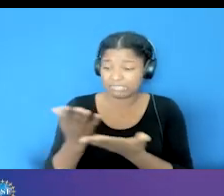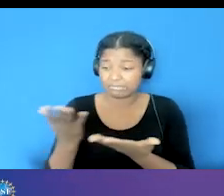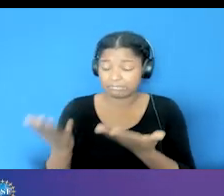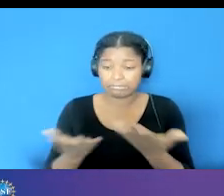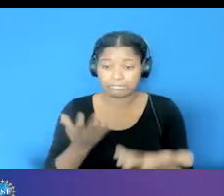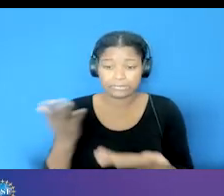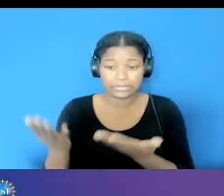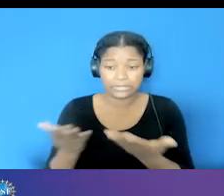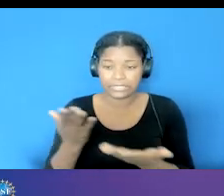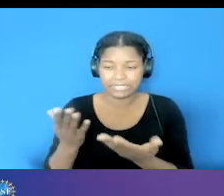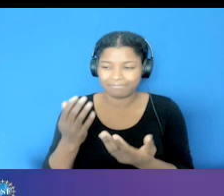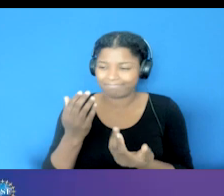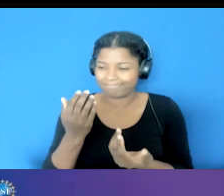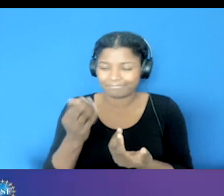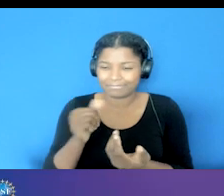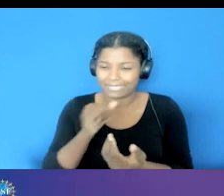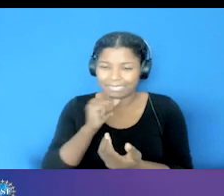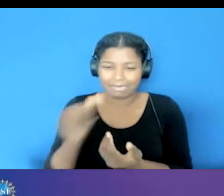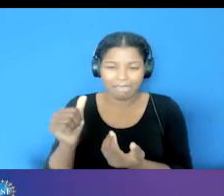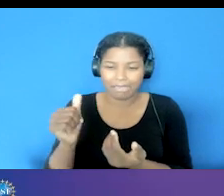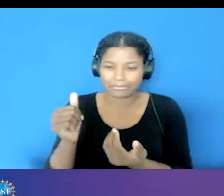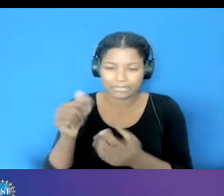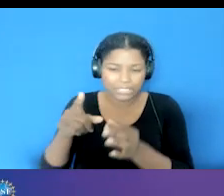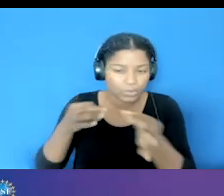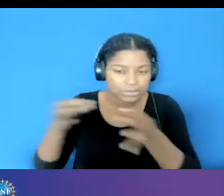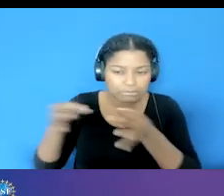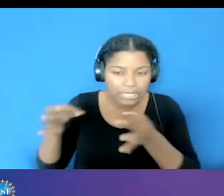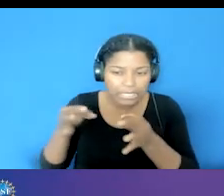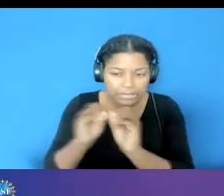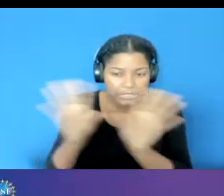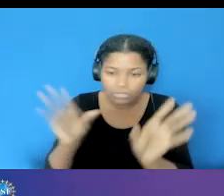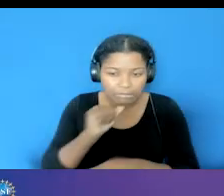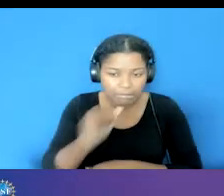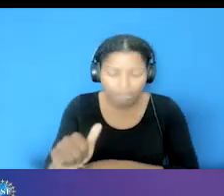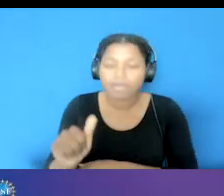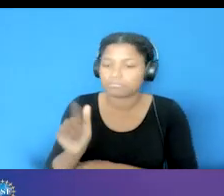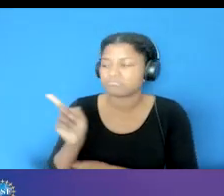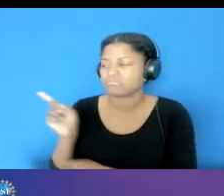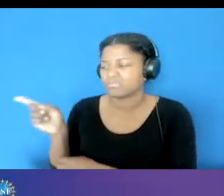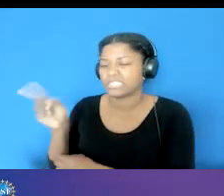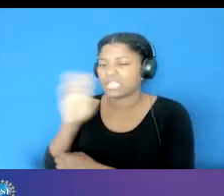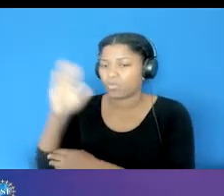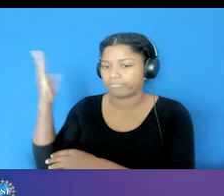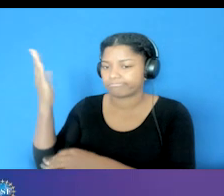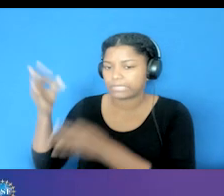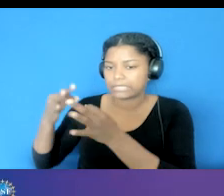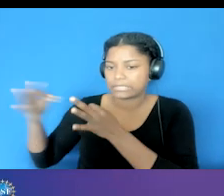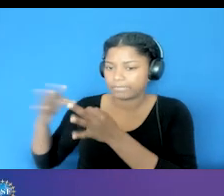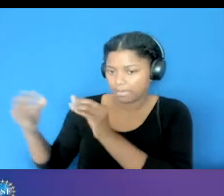she's going go into that a little further when she does her portion of this presentation. However, I just want to put out there this one blurb.